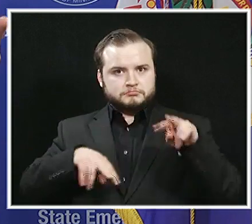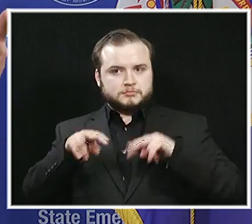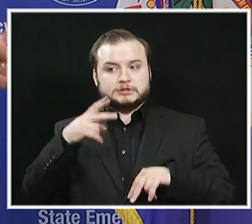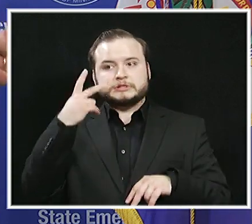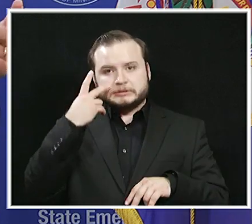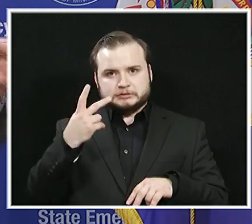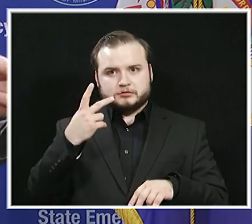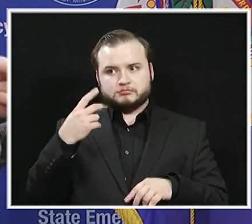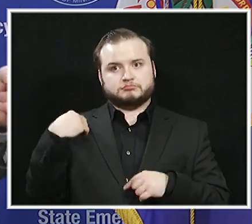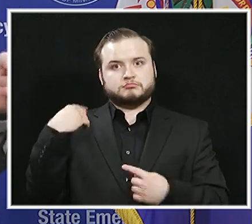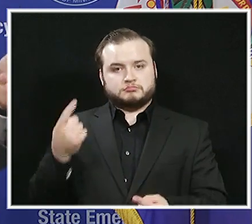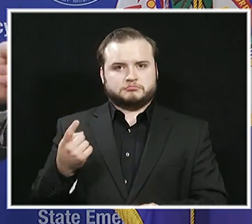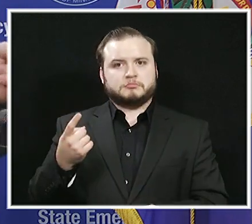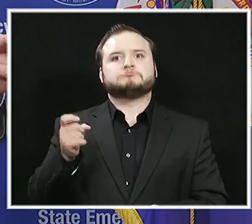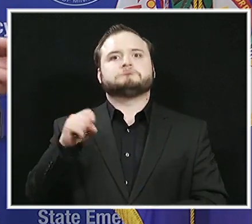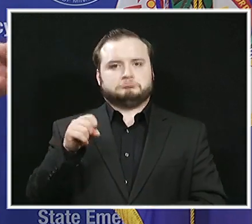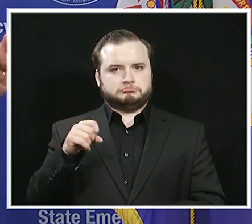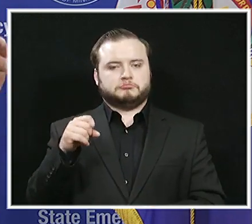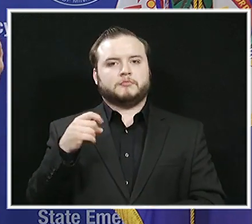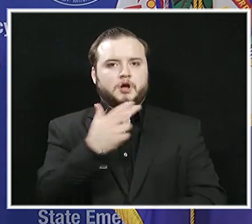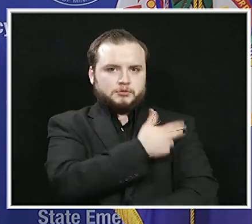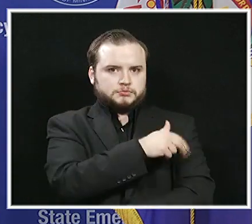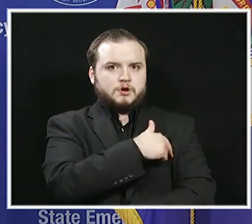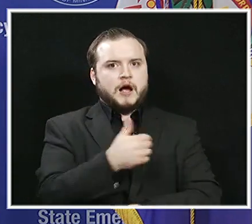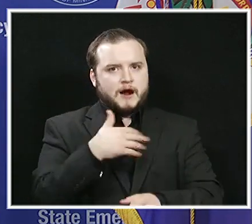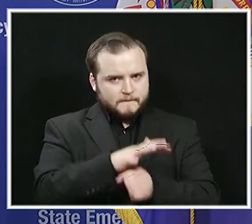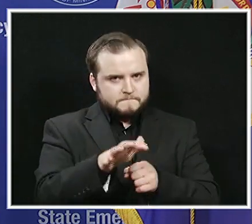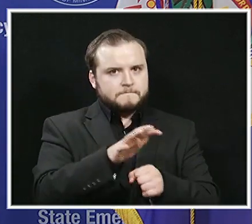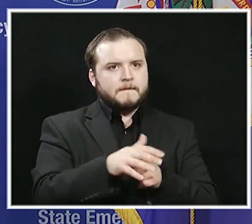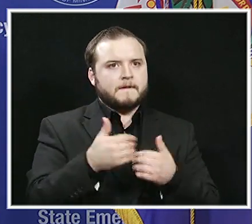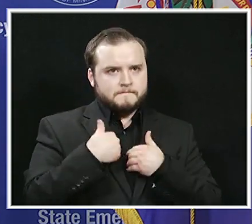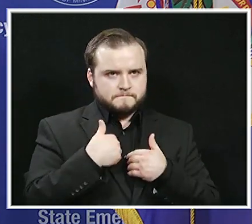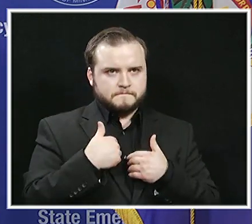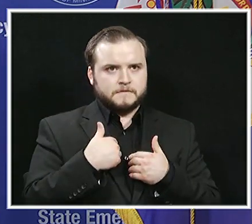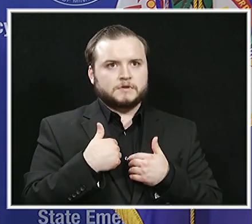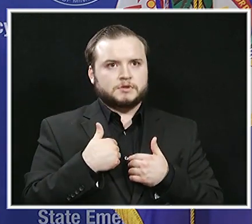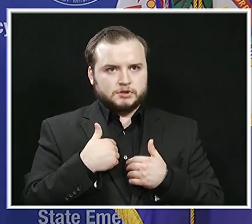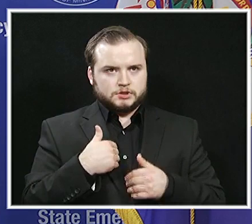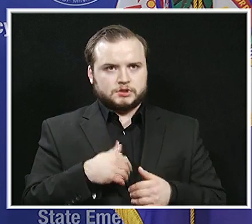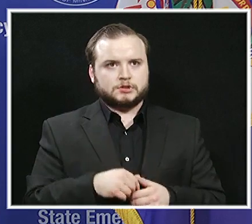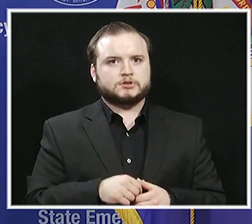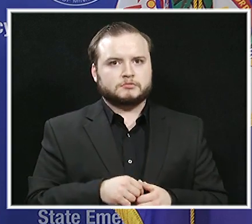that. I would go back to the point, though, we do believe we have the hospital capacity and